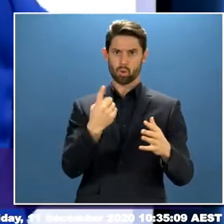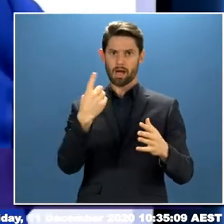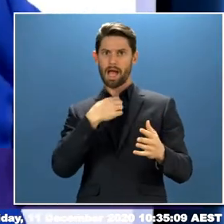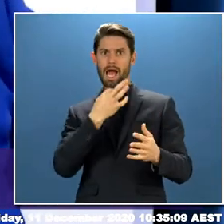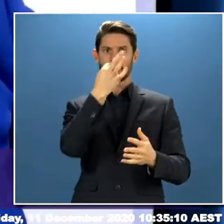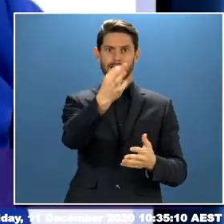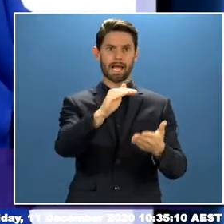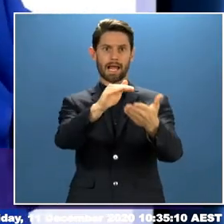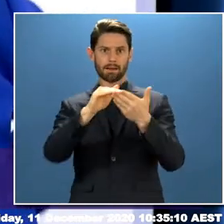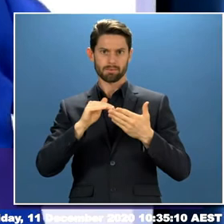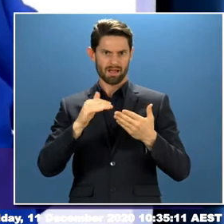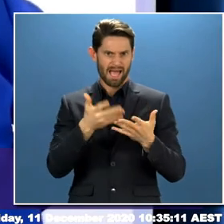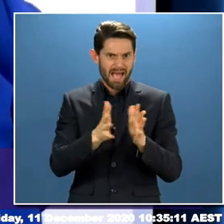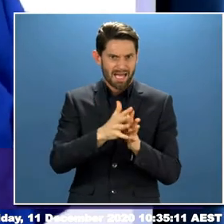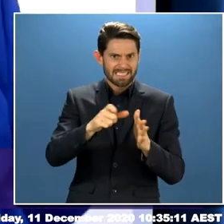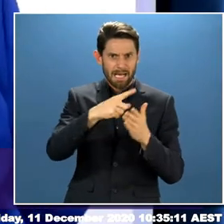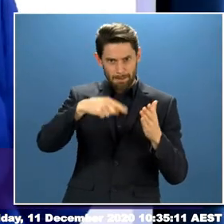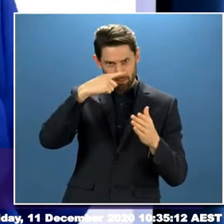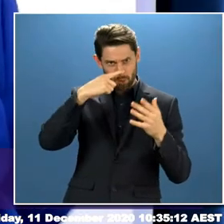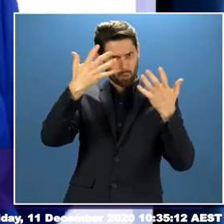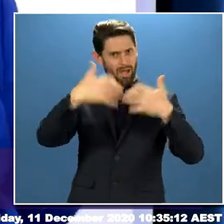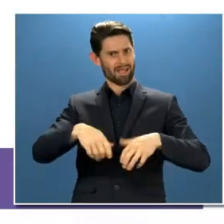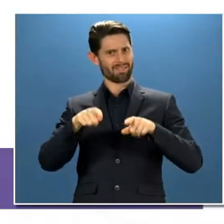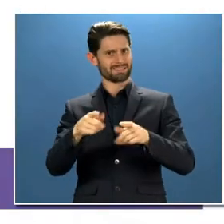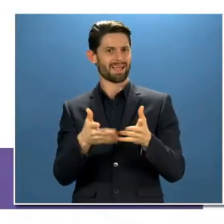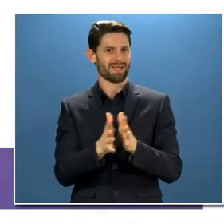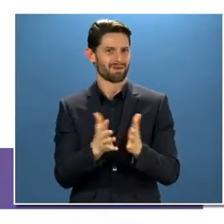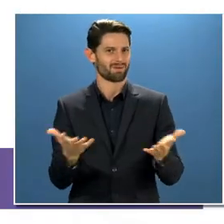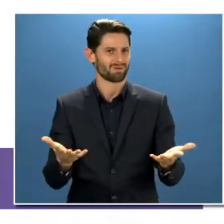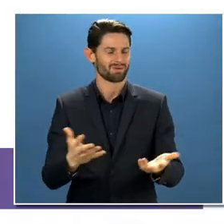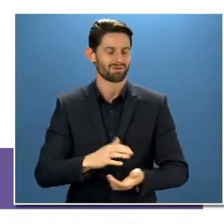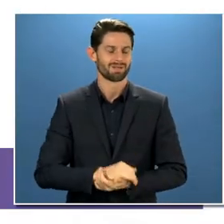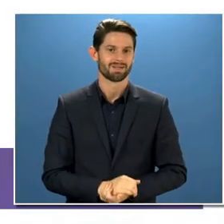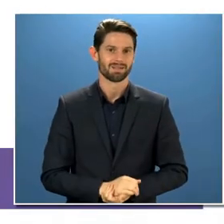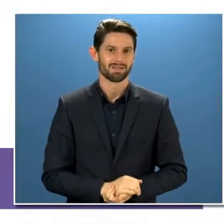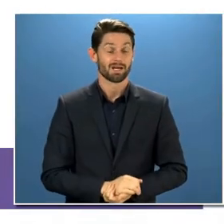I think perhaps the pragmatic response to you is that